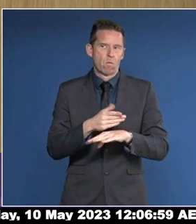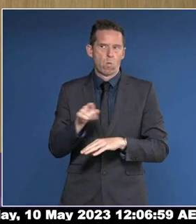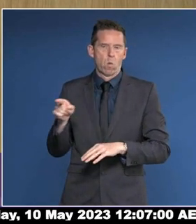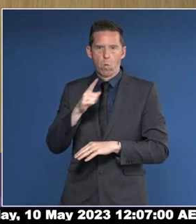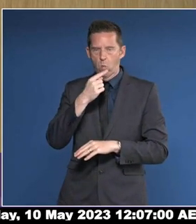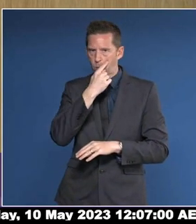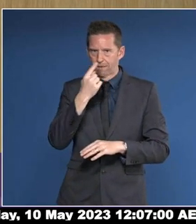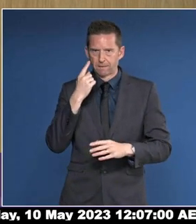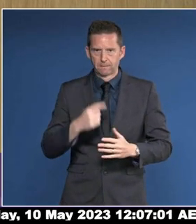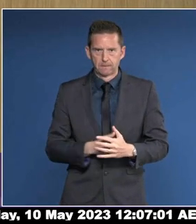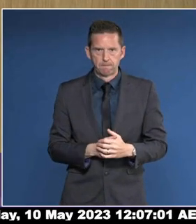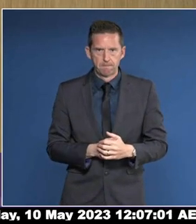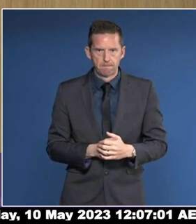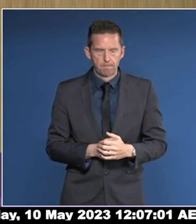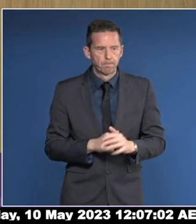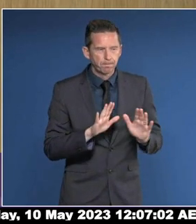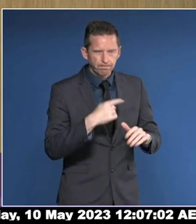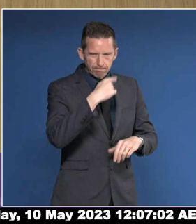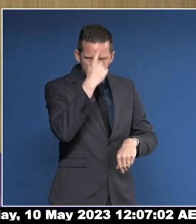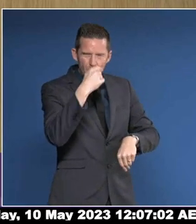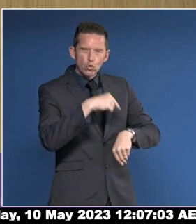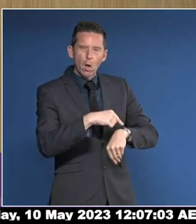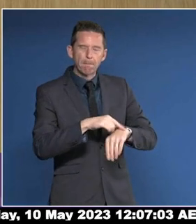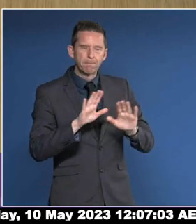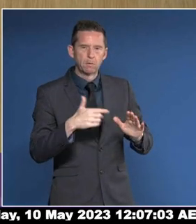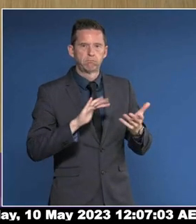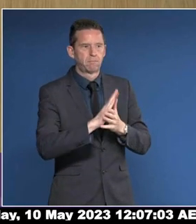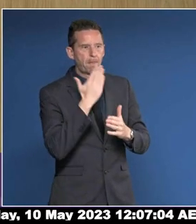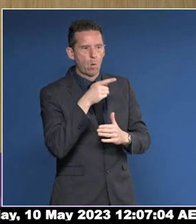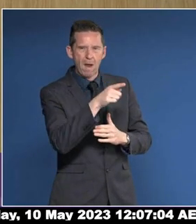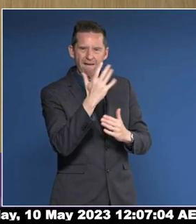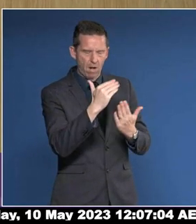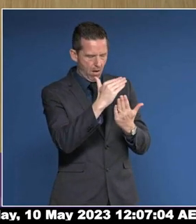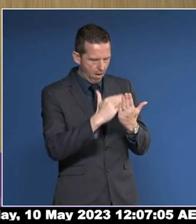We're grateful that you've set out your relevant professional experience in the